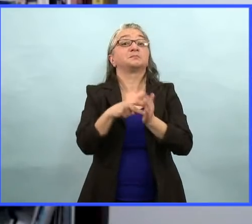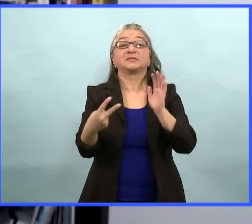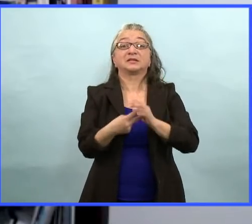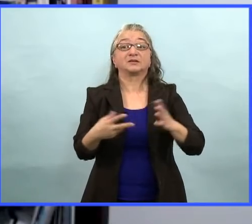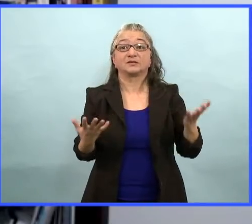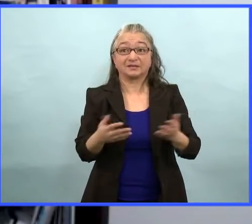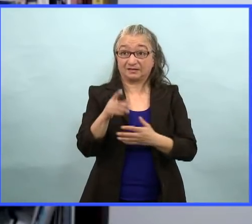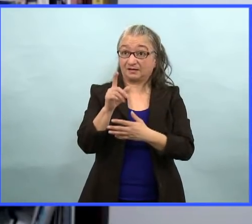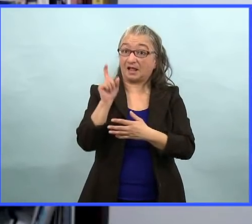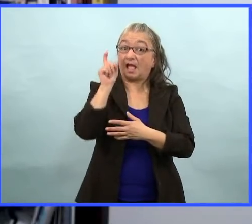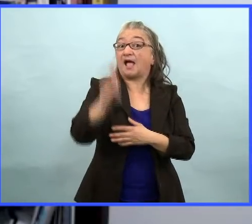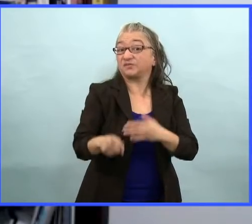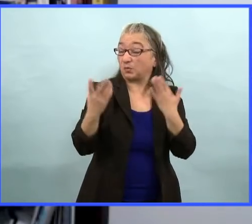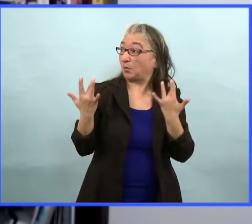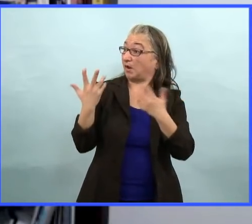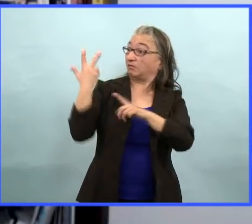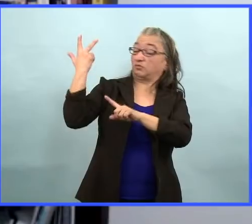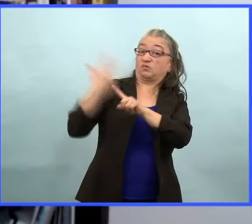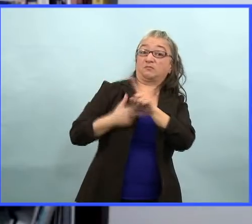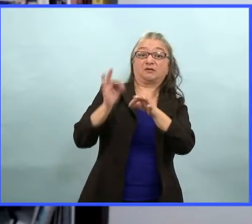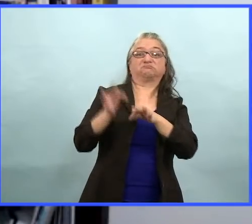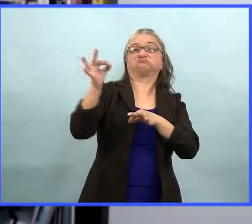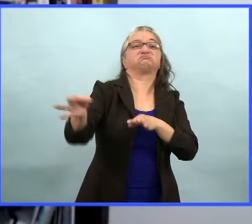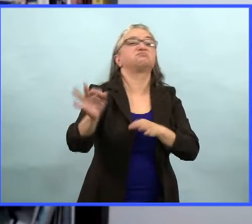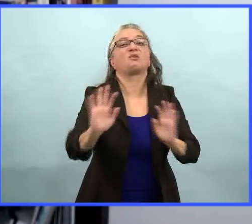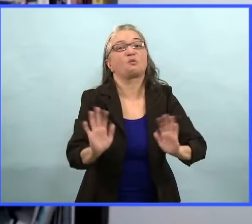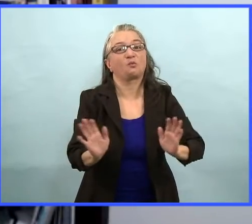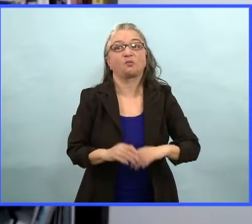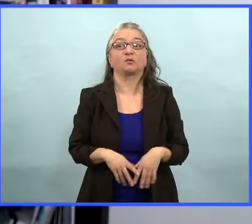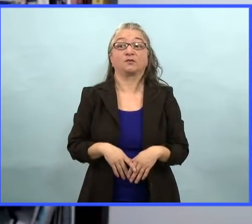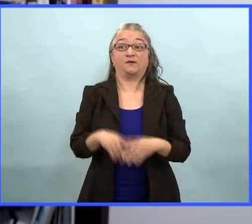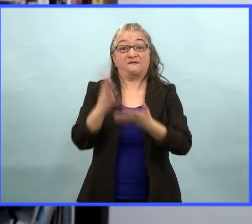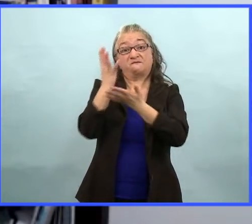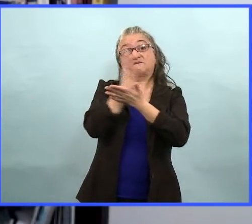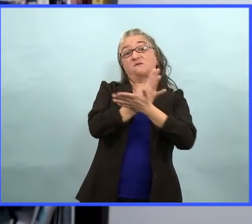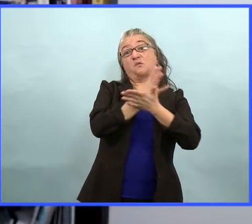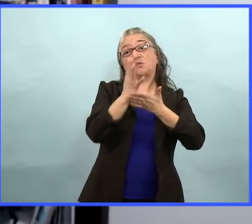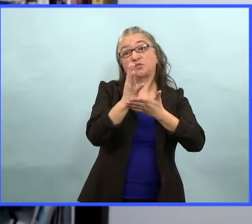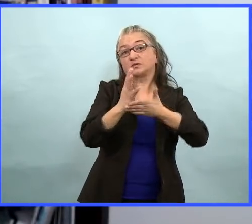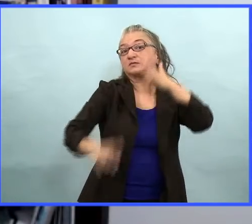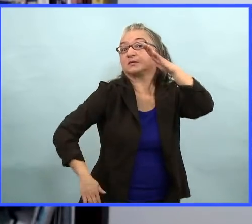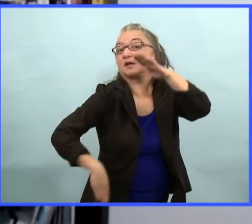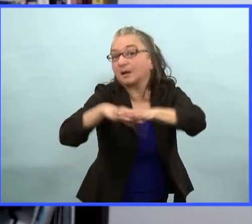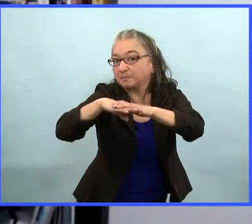uh between four weeks up to three months depending on uh the individual circumstance but we will be